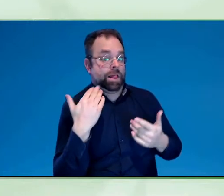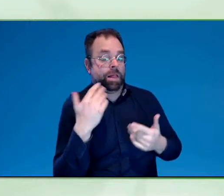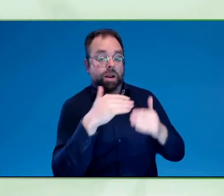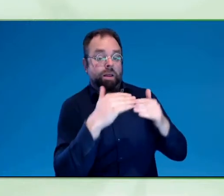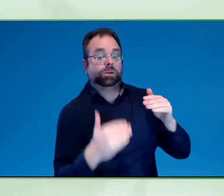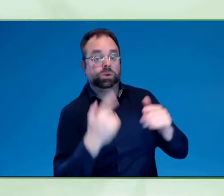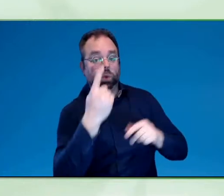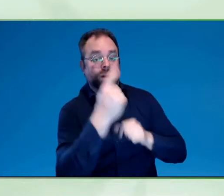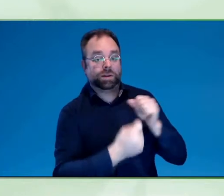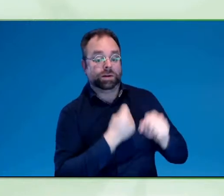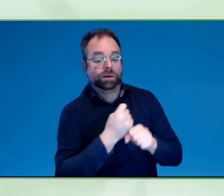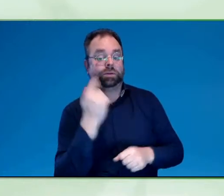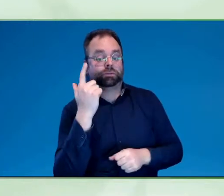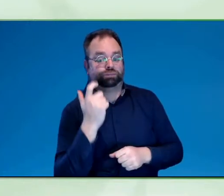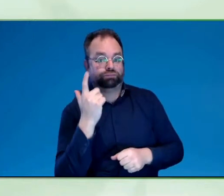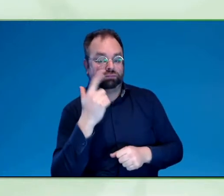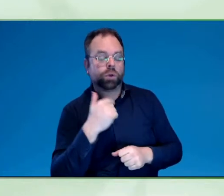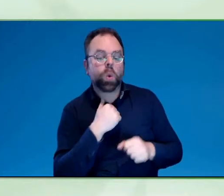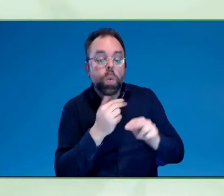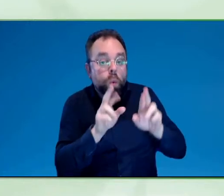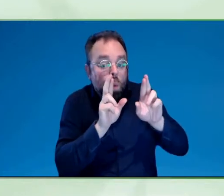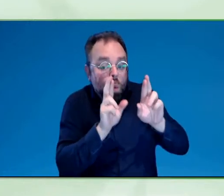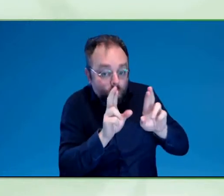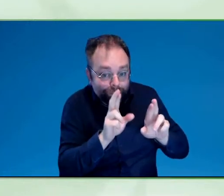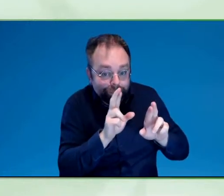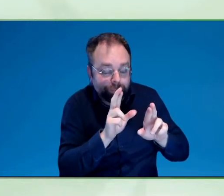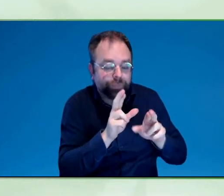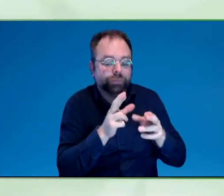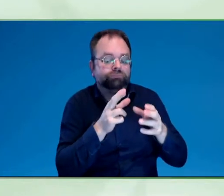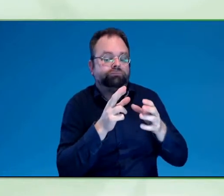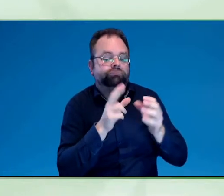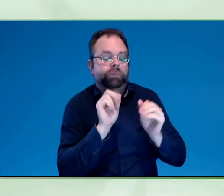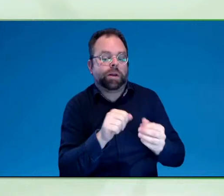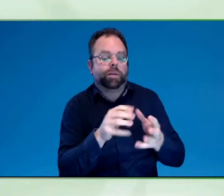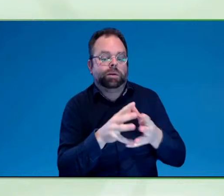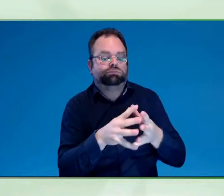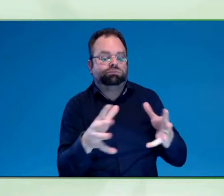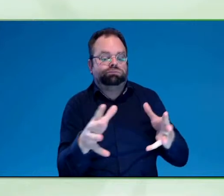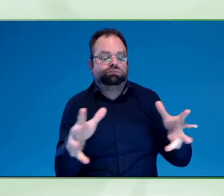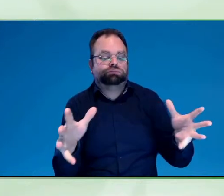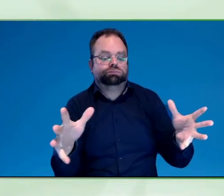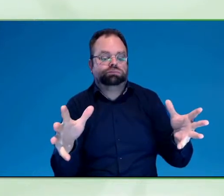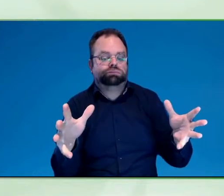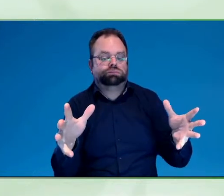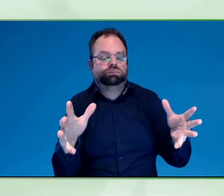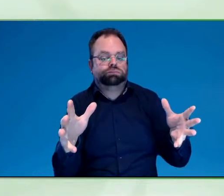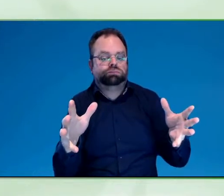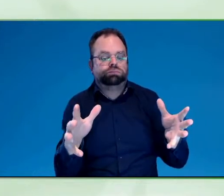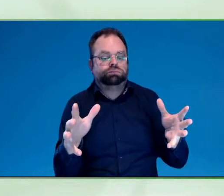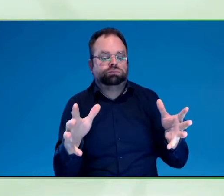Technology has more of a presence than less. I anticipate that it will have a very long run.